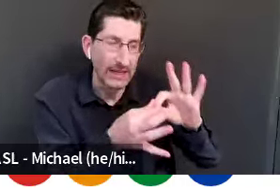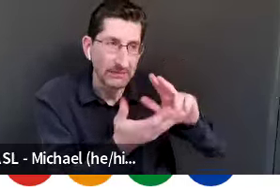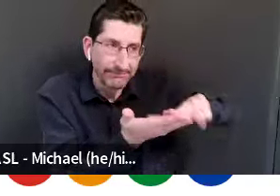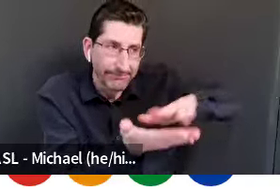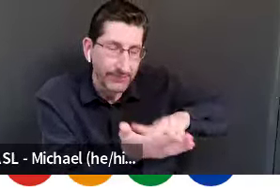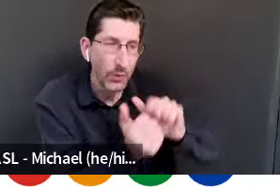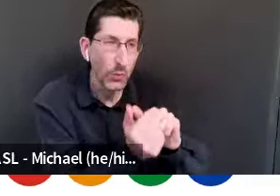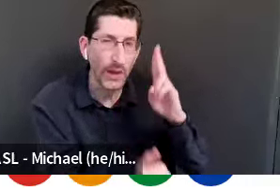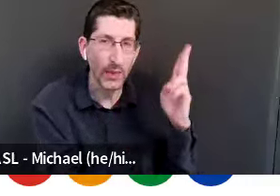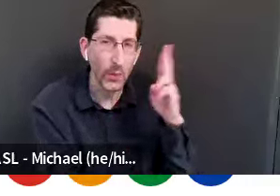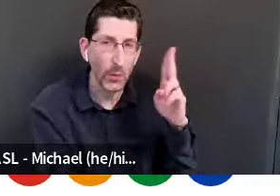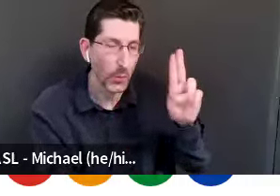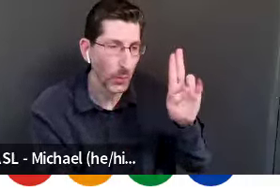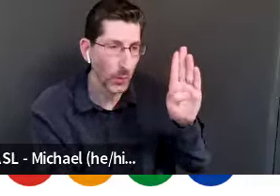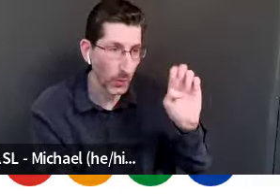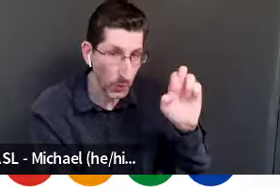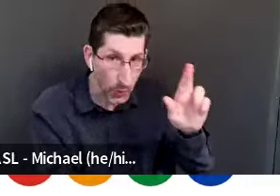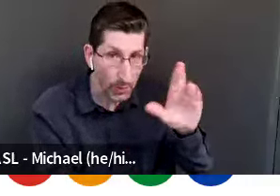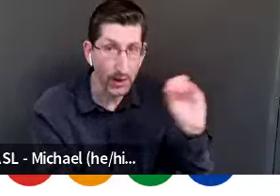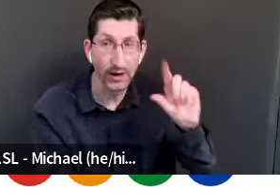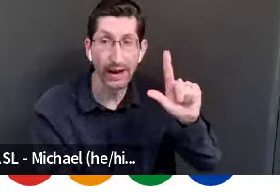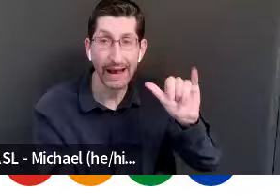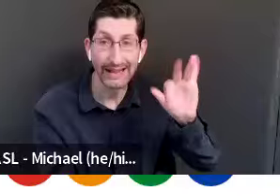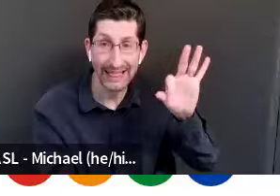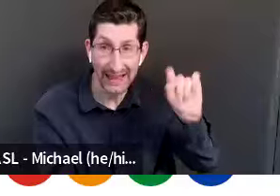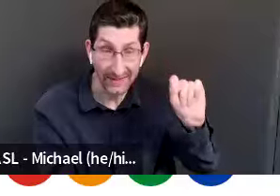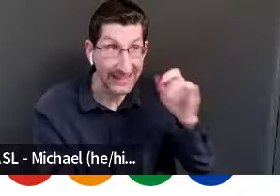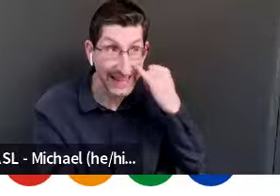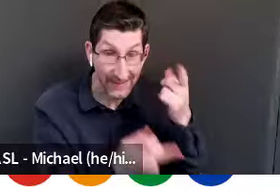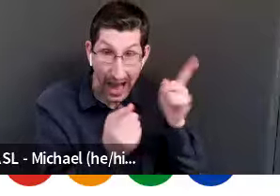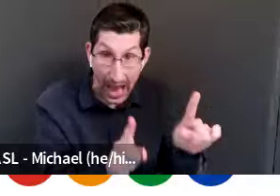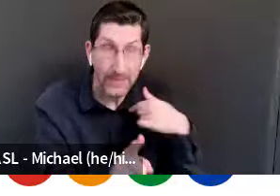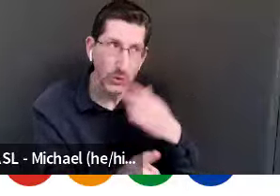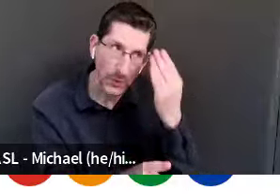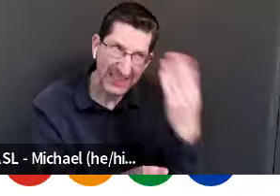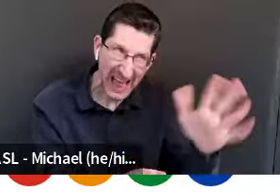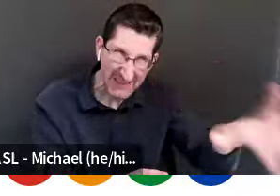THIS, AGAIN BECAUSE -- THE RELATIONSHIP WITH UBER AND LYFT, WE WILL BRING CONCERNS LIKE THIS TO THEM TO MAKE SURE THEY ARE